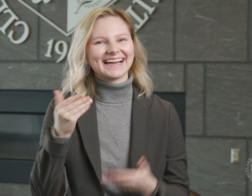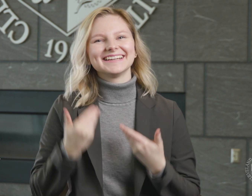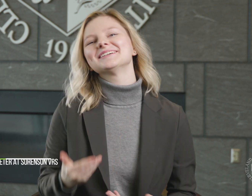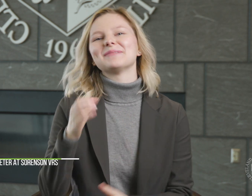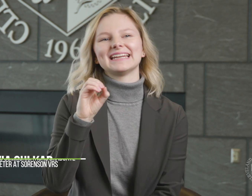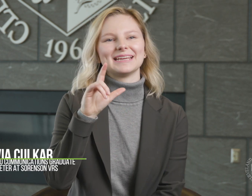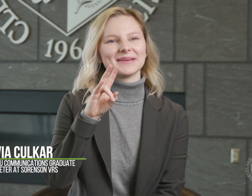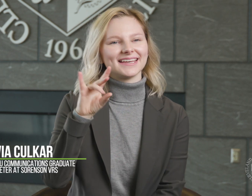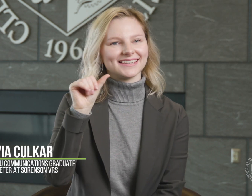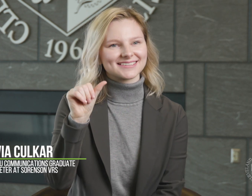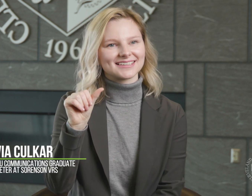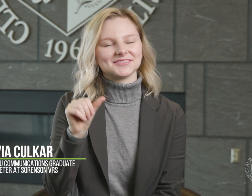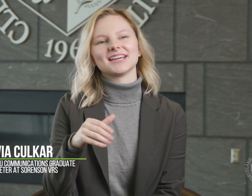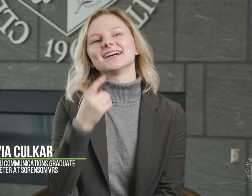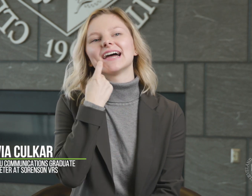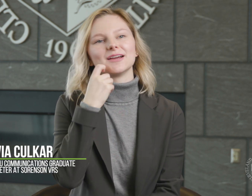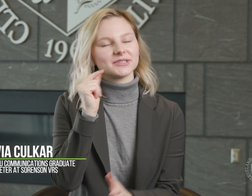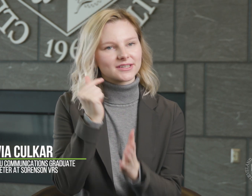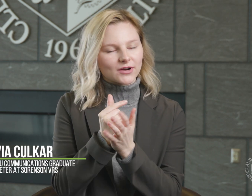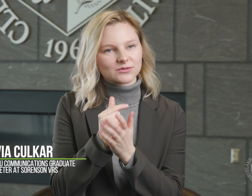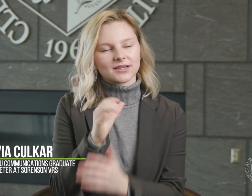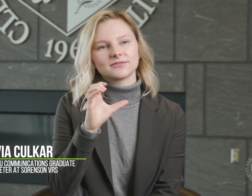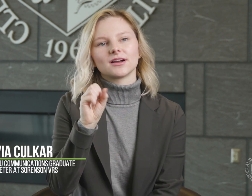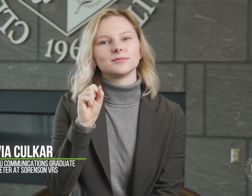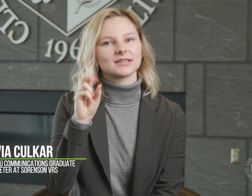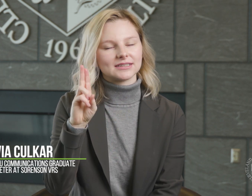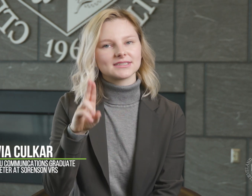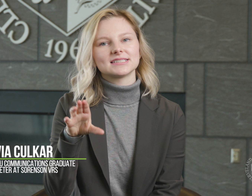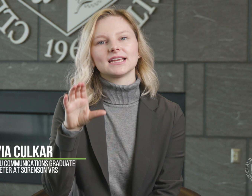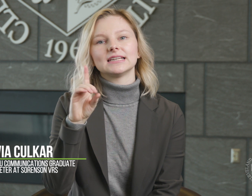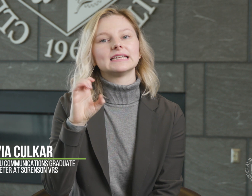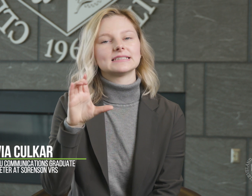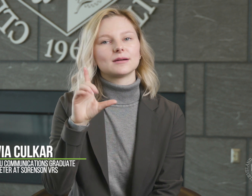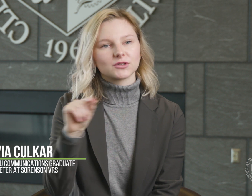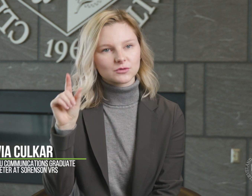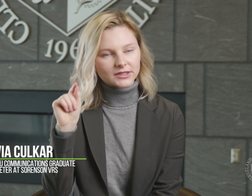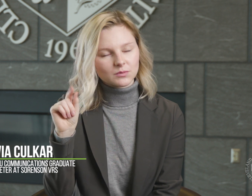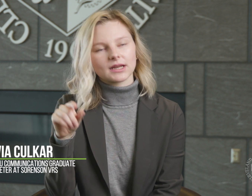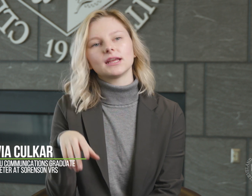Hi my name is Olivia I recently graduated from Cleveland State in December of 2020